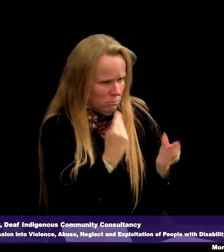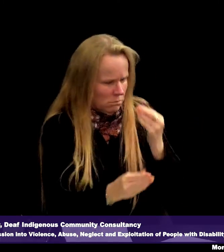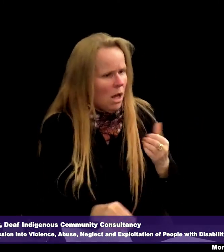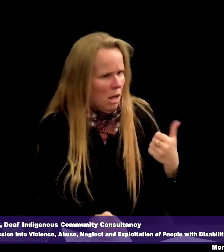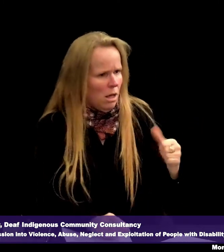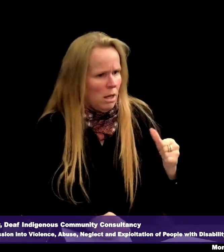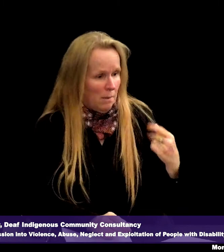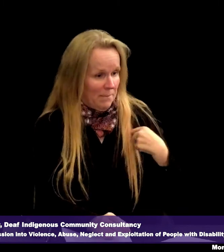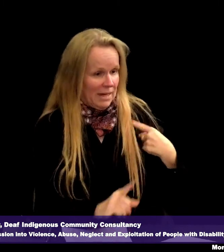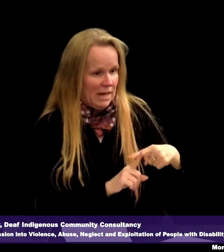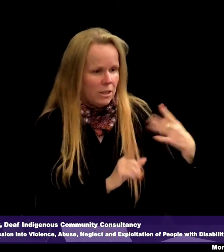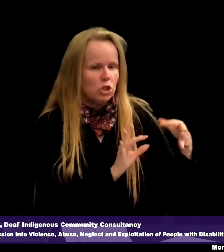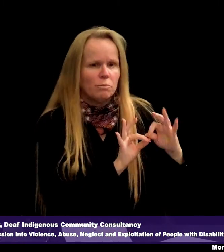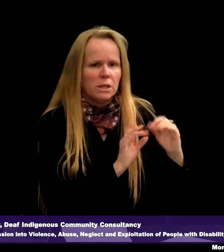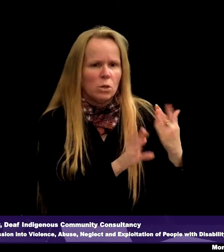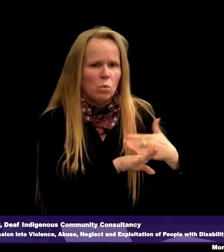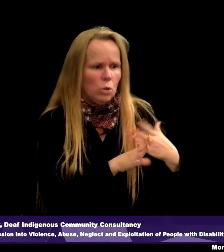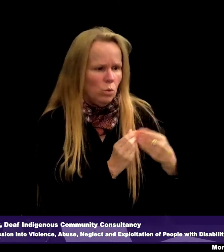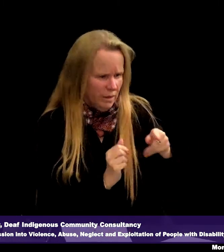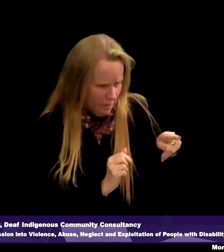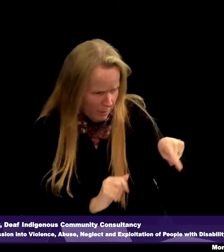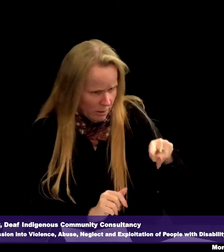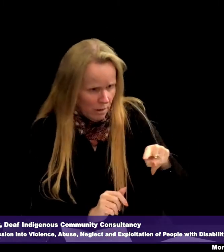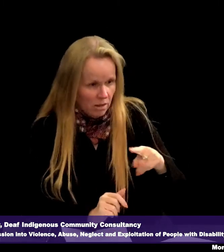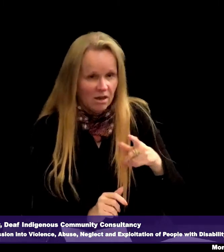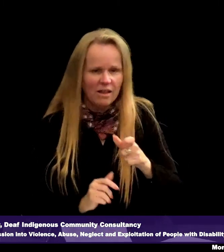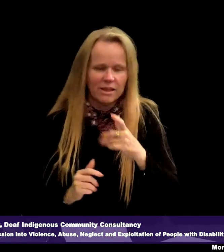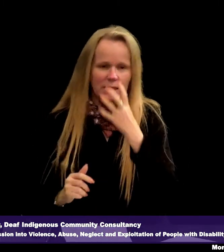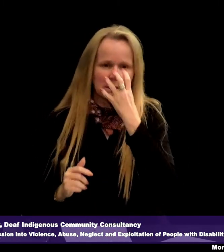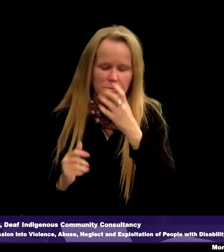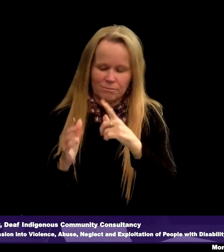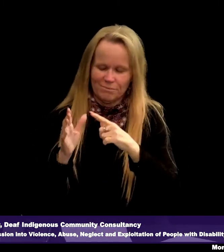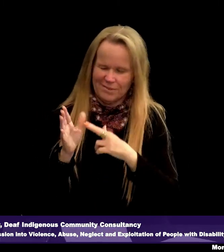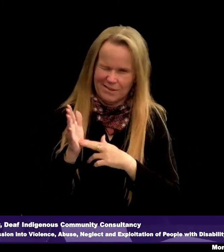I understood his sign language, and so the interpreter and I had worked with him before.